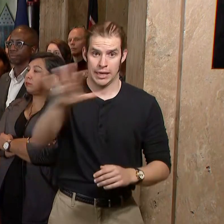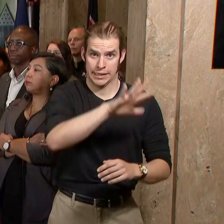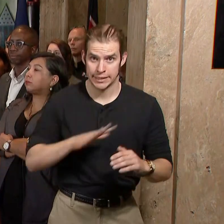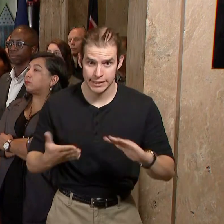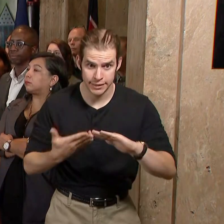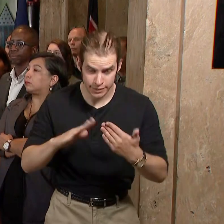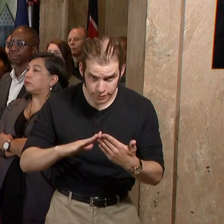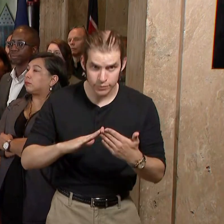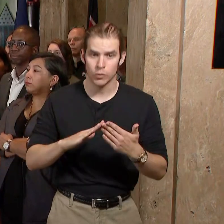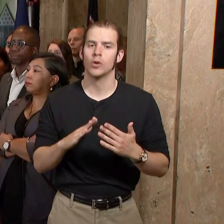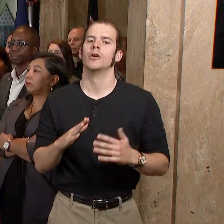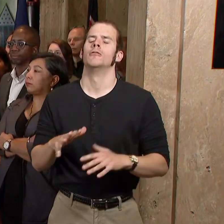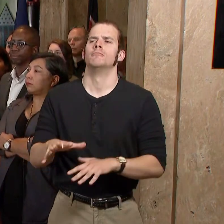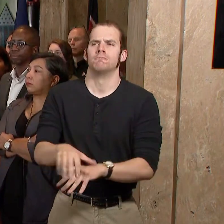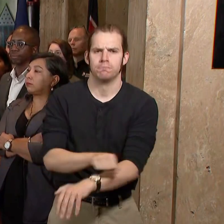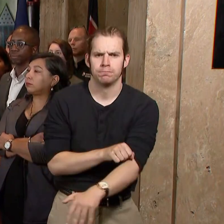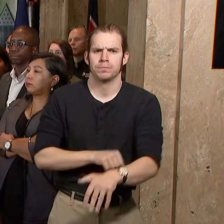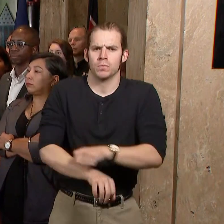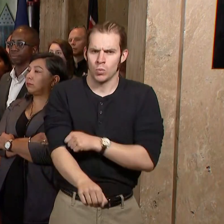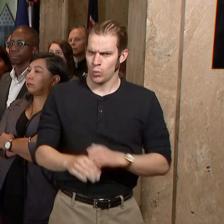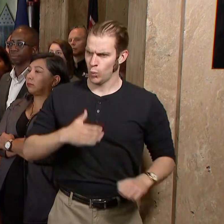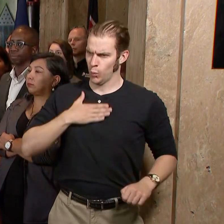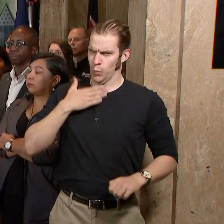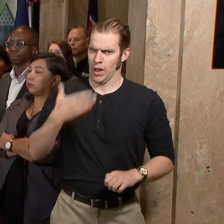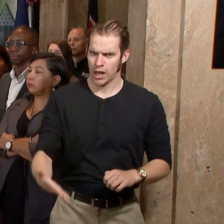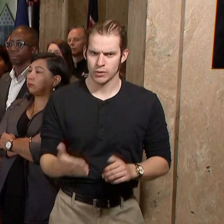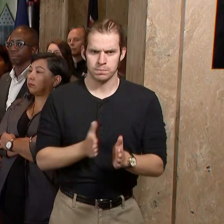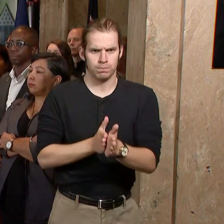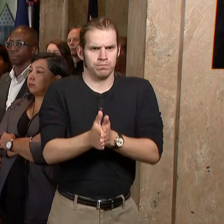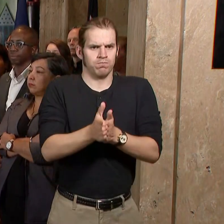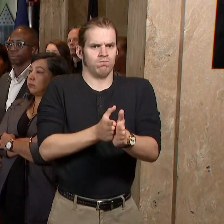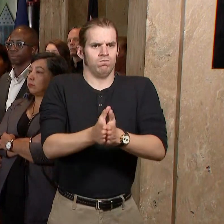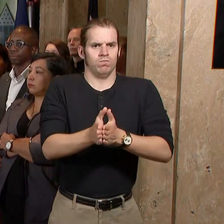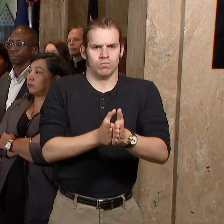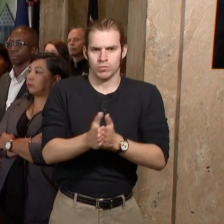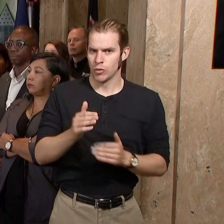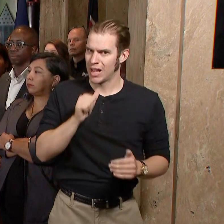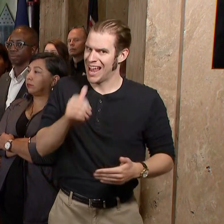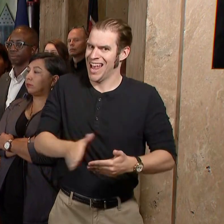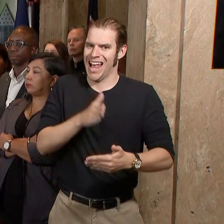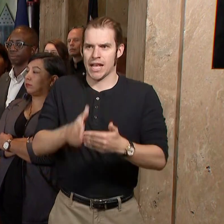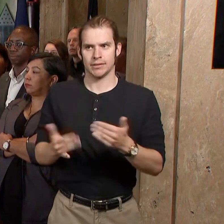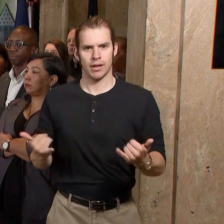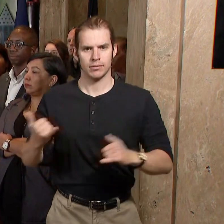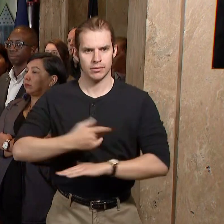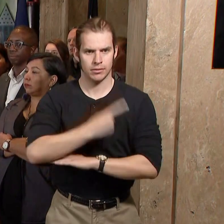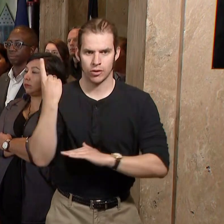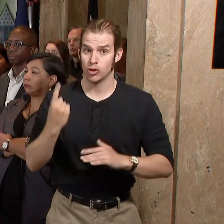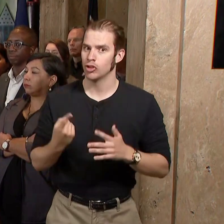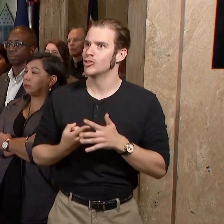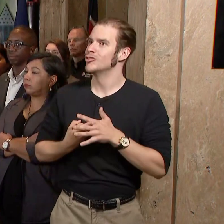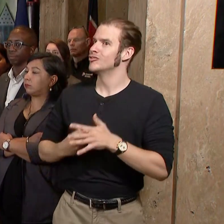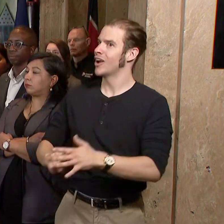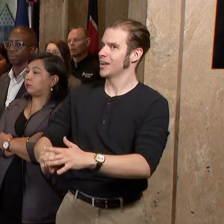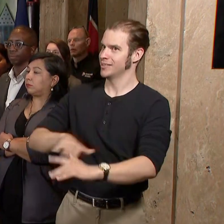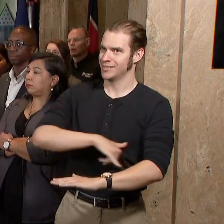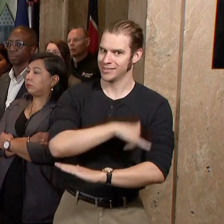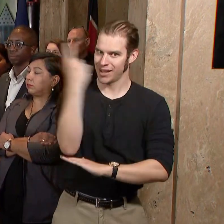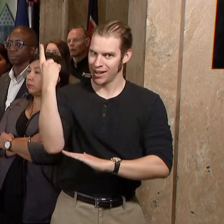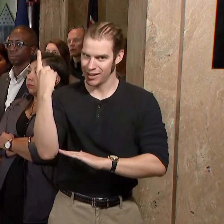We know it doesn't end today. We know it starts today. But this is our joint commitment to say we are out on day one. We'll be out on day two and day